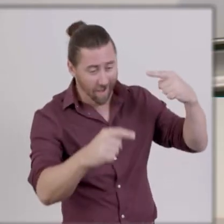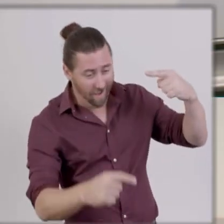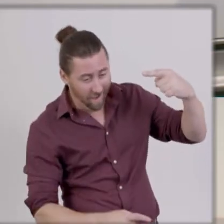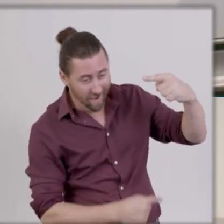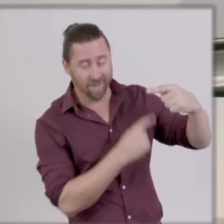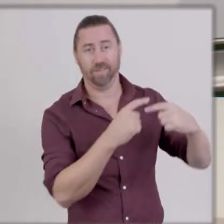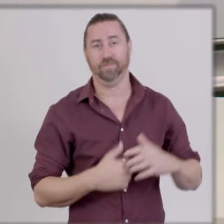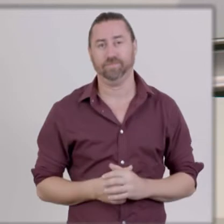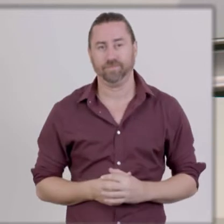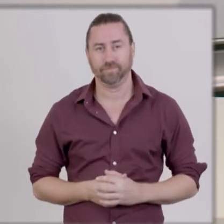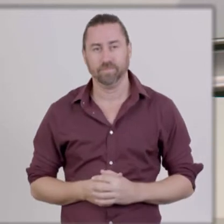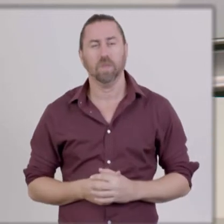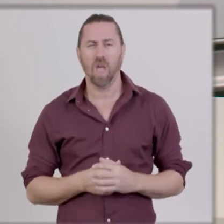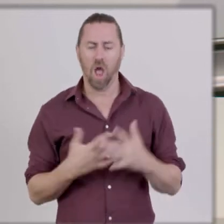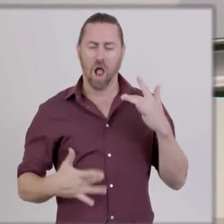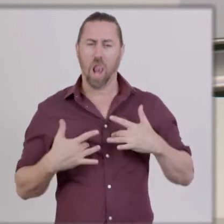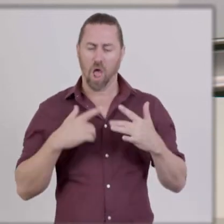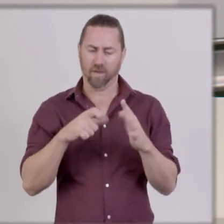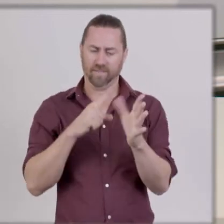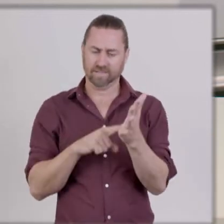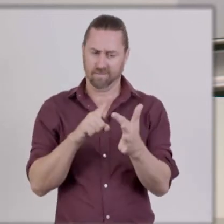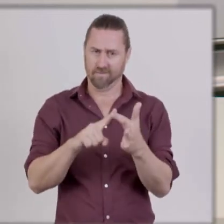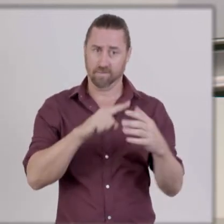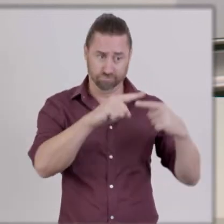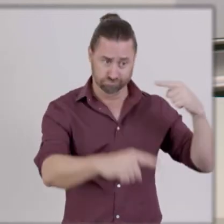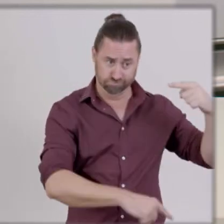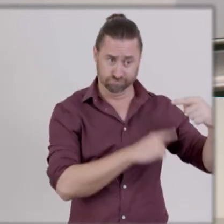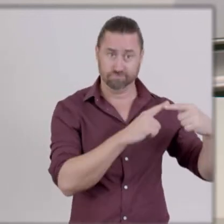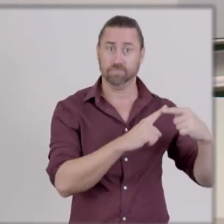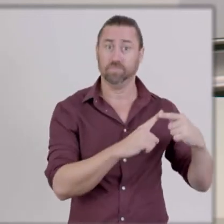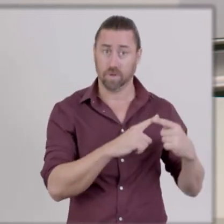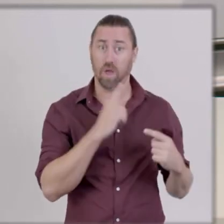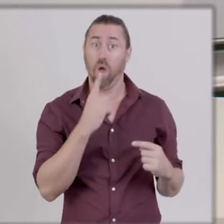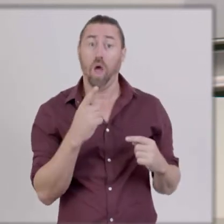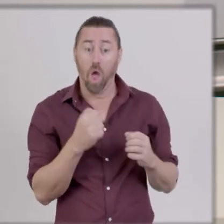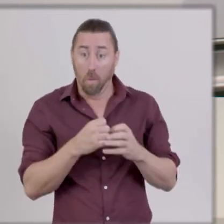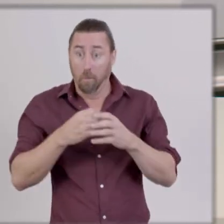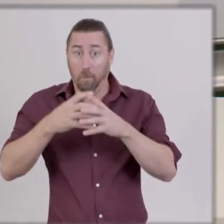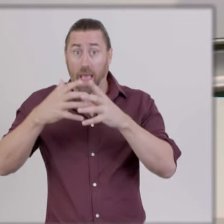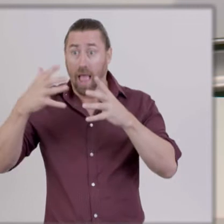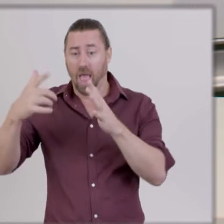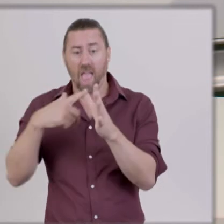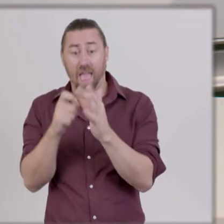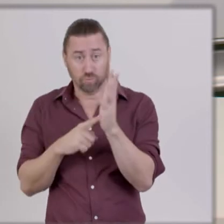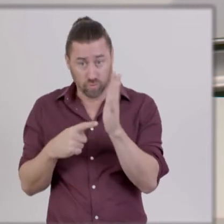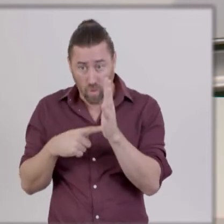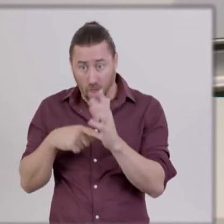There are two main parts to a lifecycle; when an animal grows bigger, and when the animal reproduces or makes offspring.